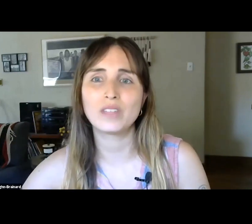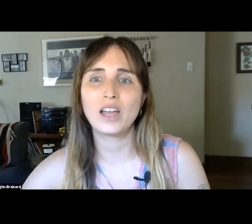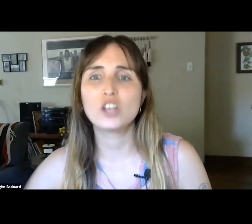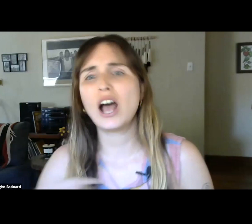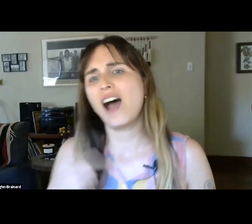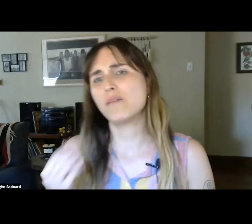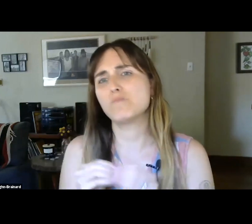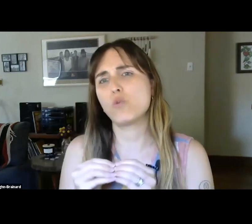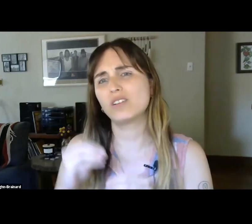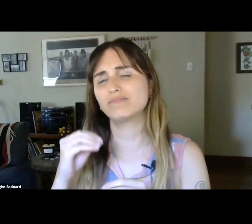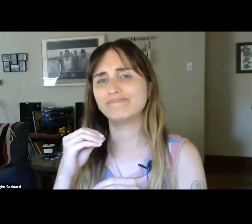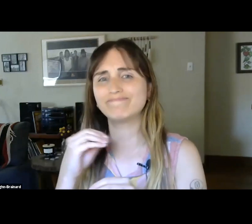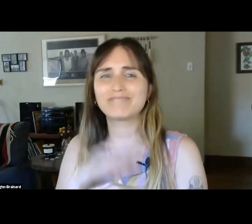as a deaf person.